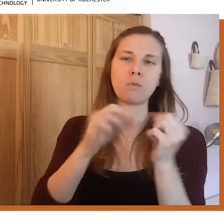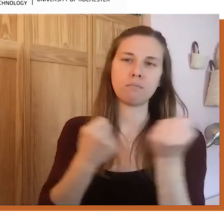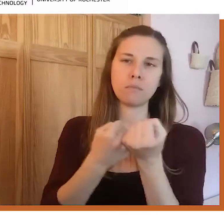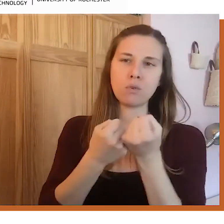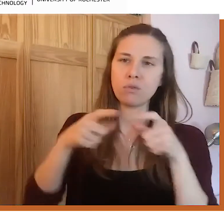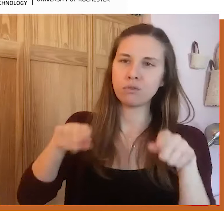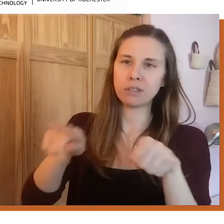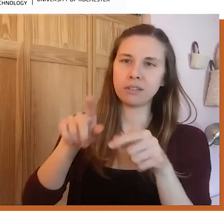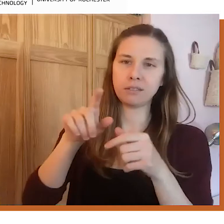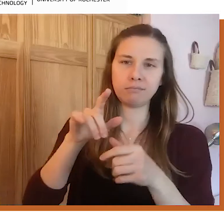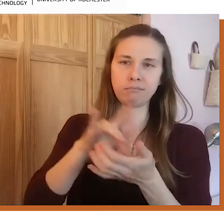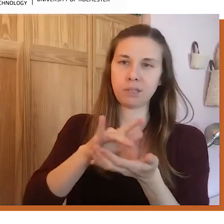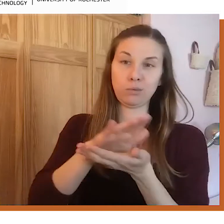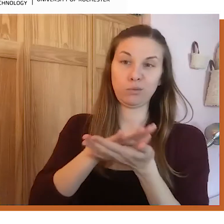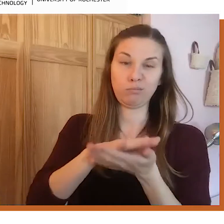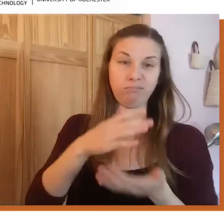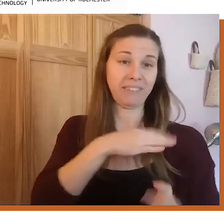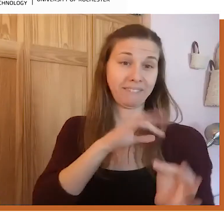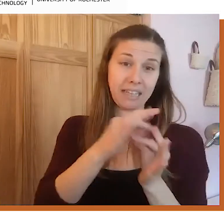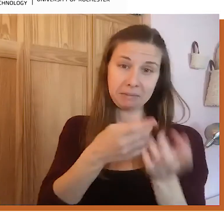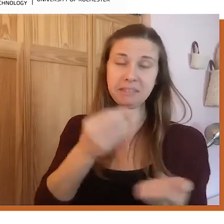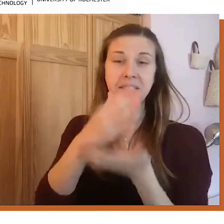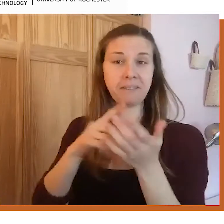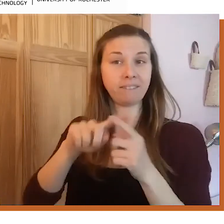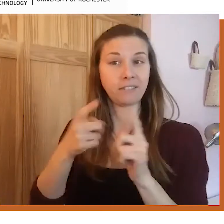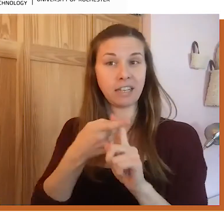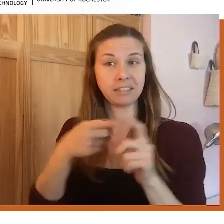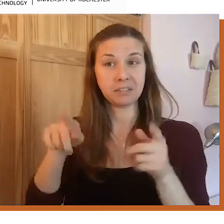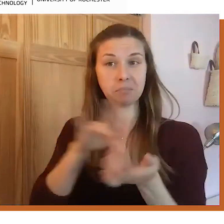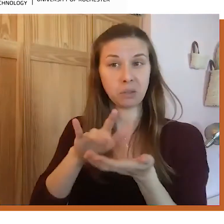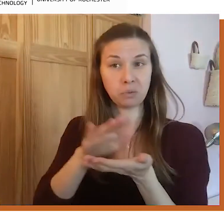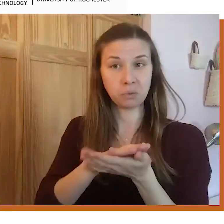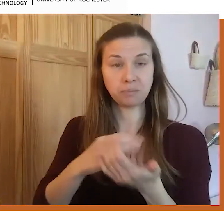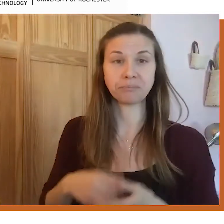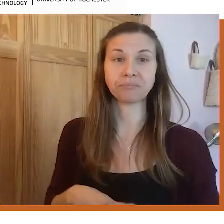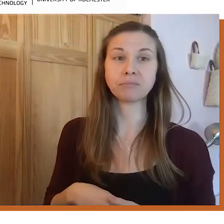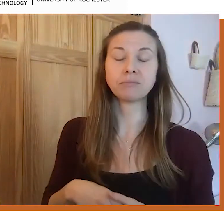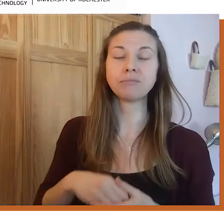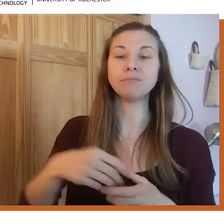who supported me through medical school-- my family, of course, my friends, and friends that I made in medical school.